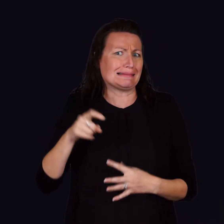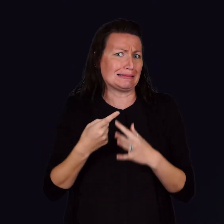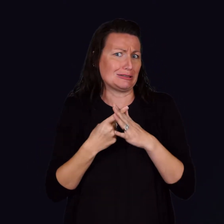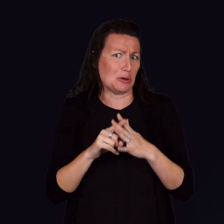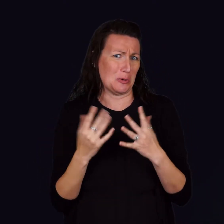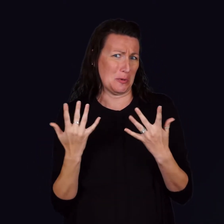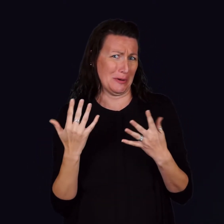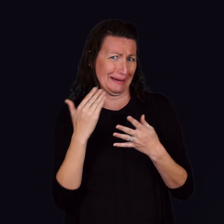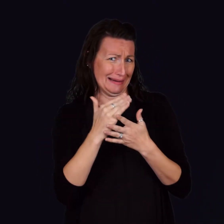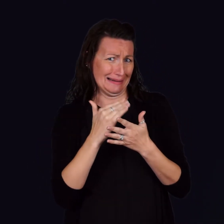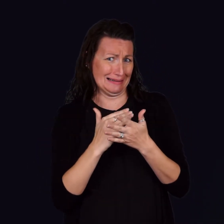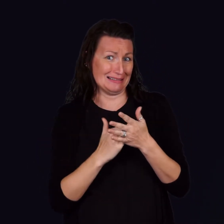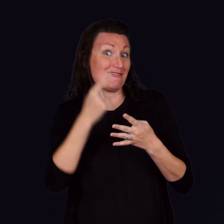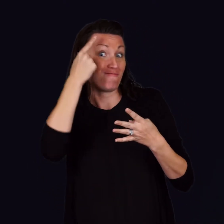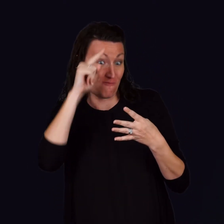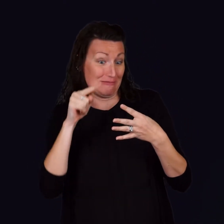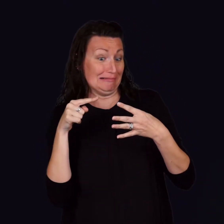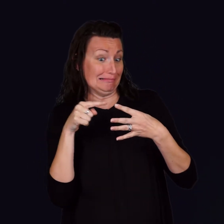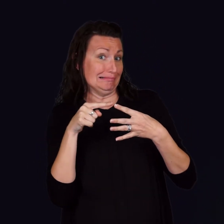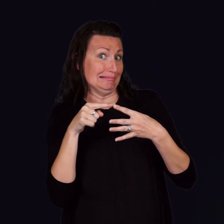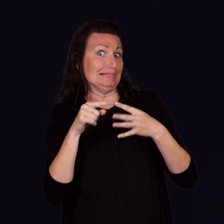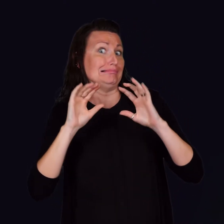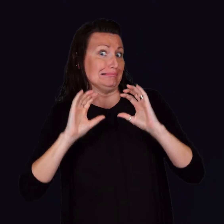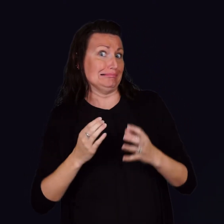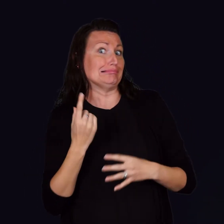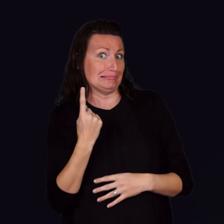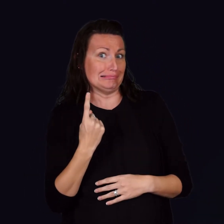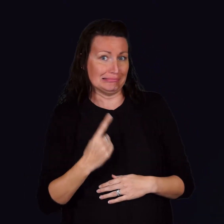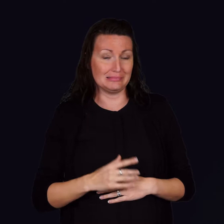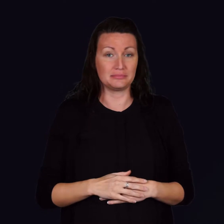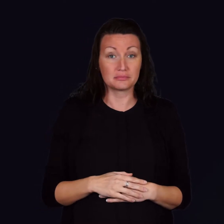of having to start a waiting list for Category 1.